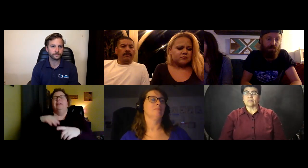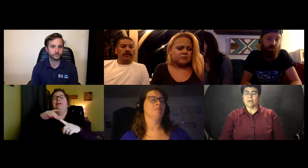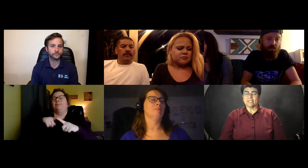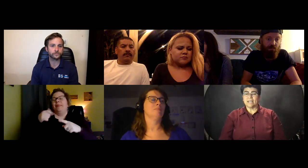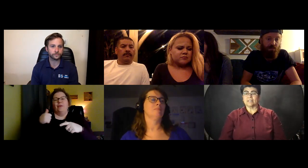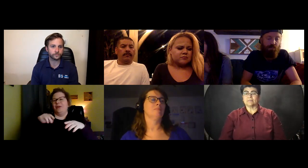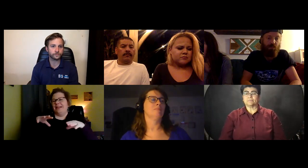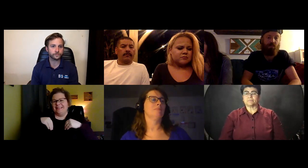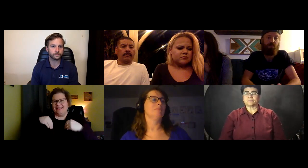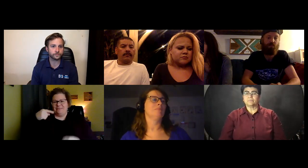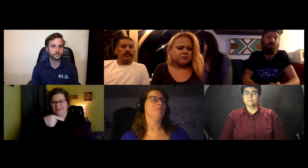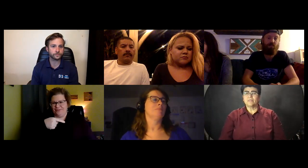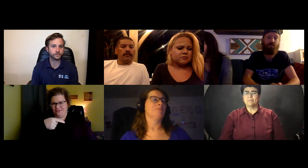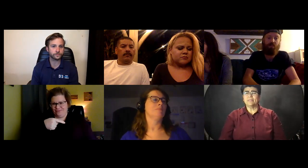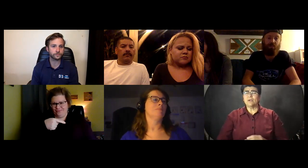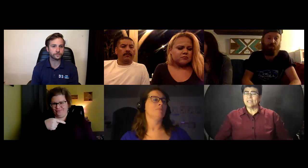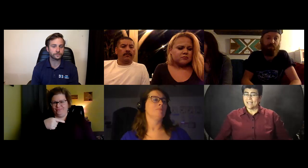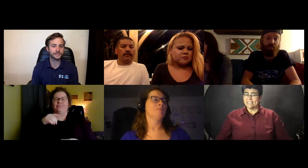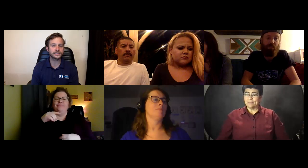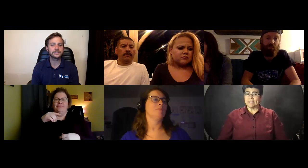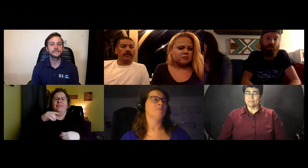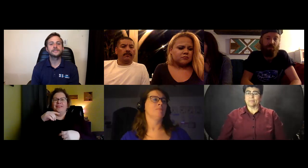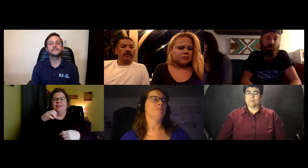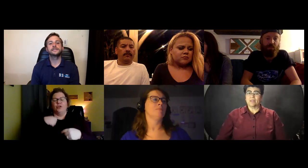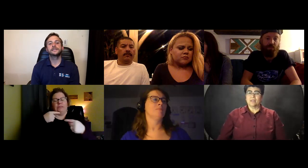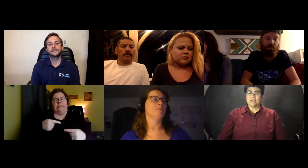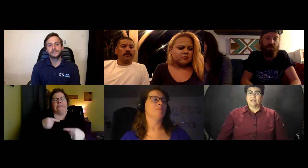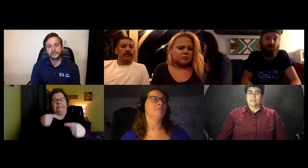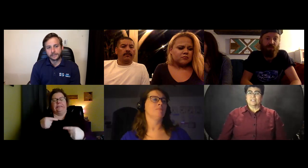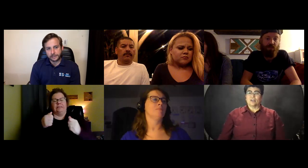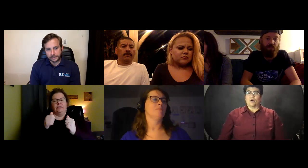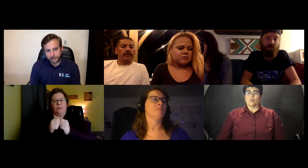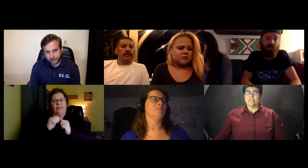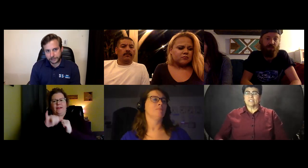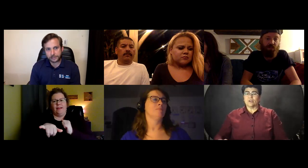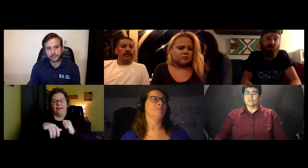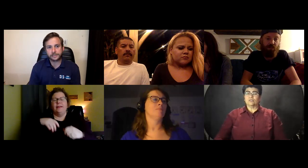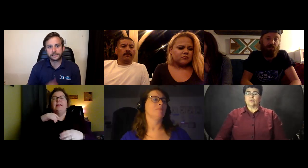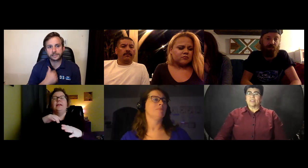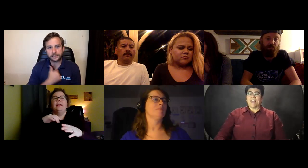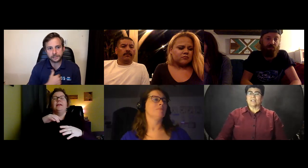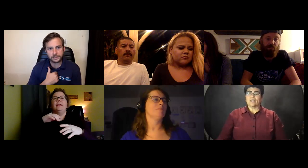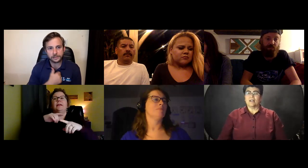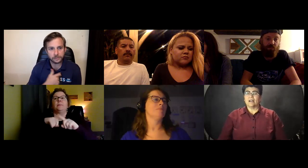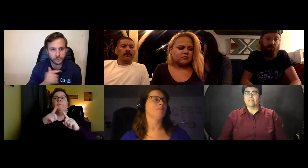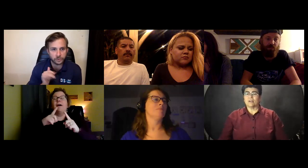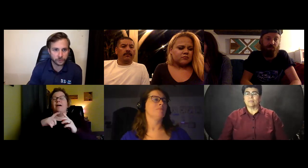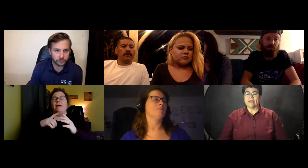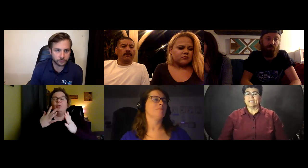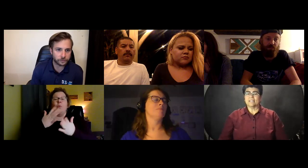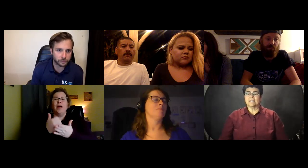my son but they wouldn't accept him